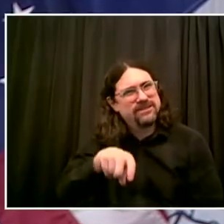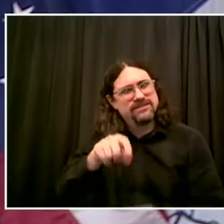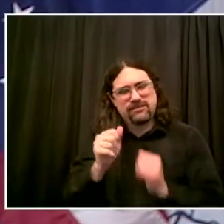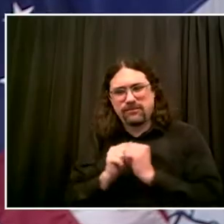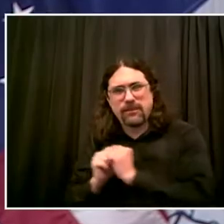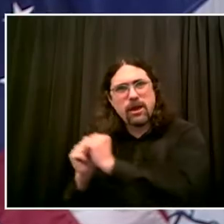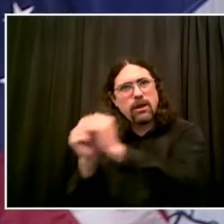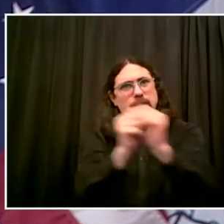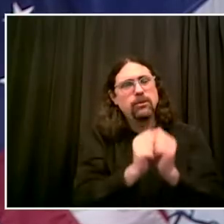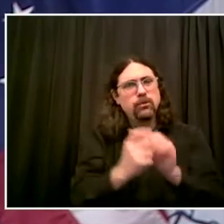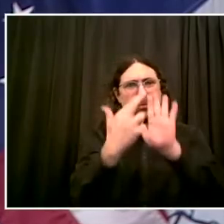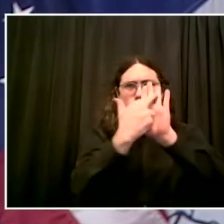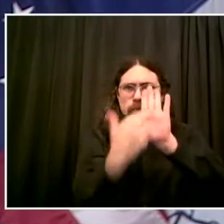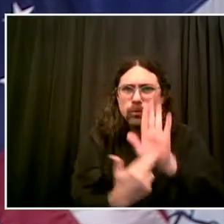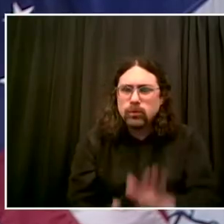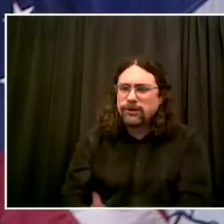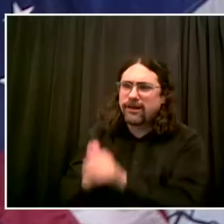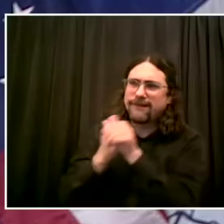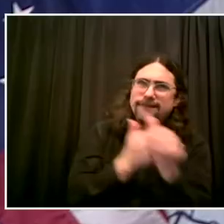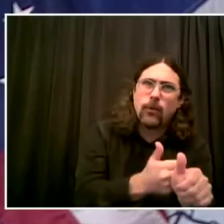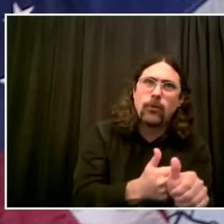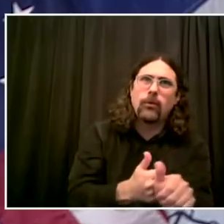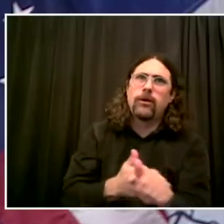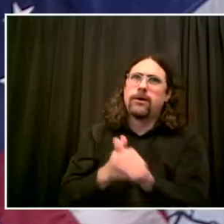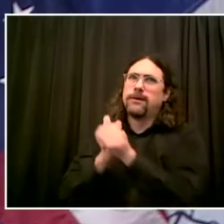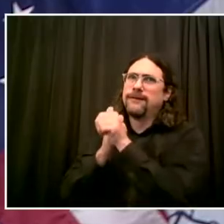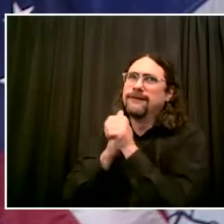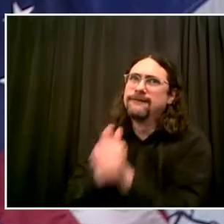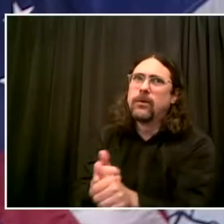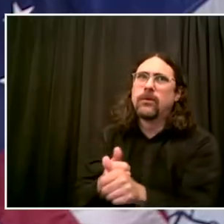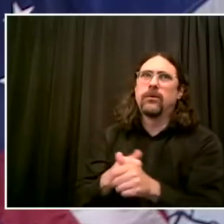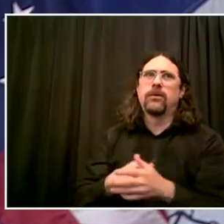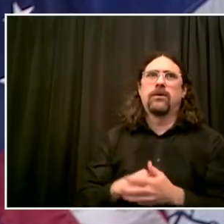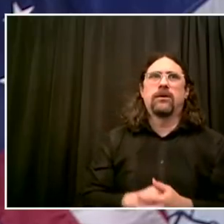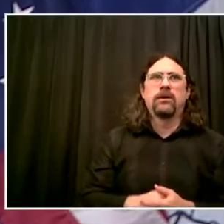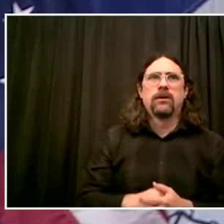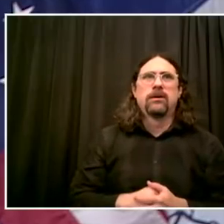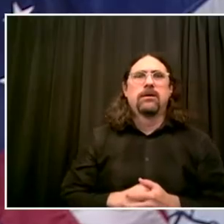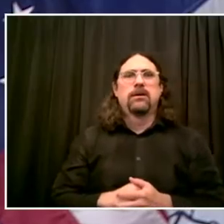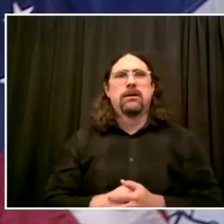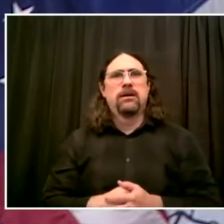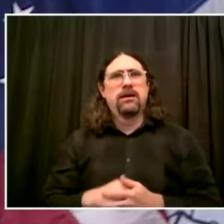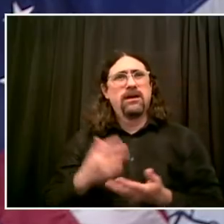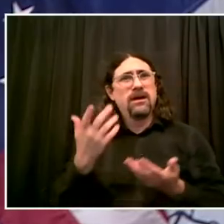ULRES . AND IT IS WORKING AS THESE